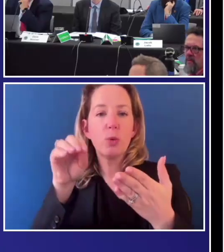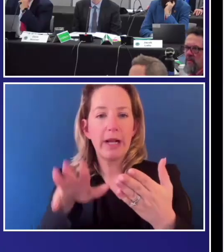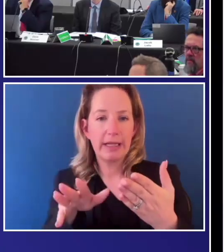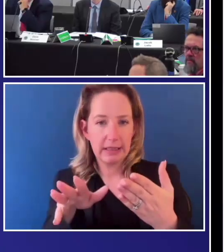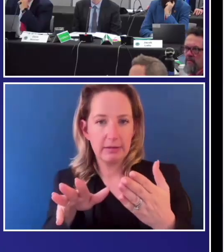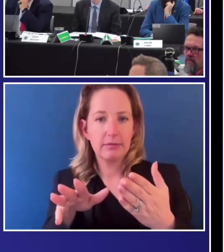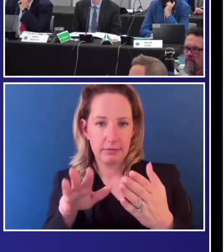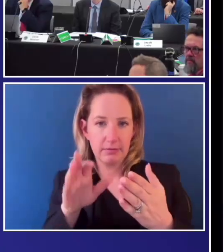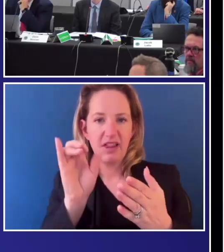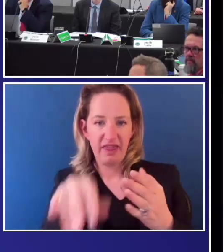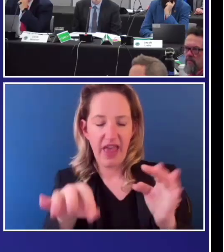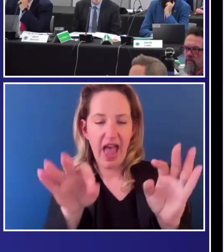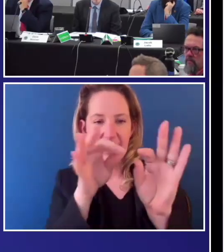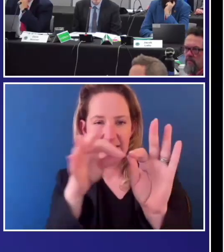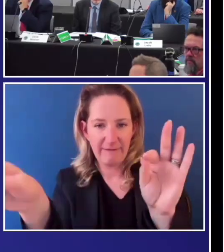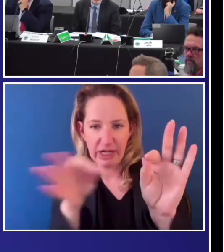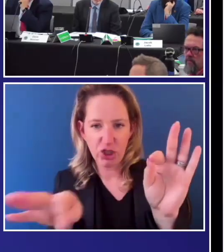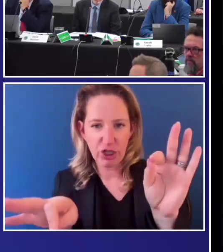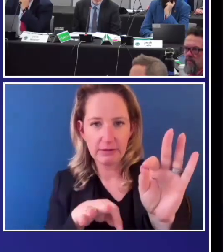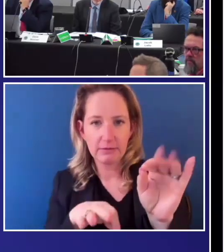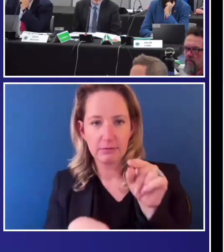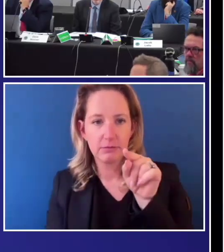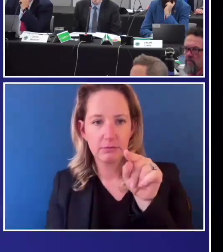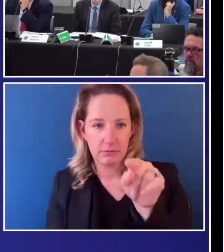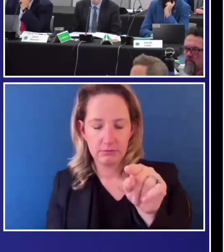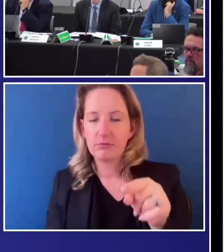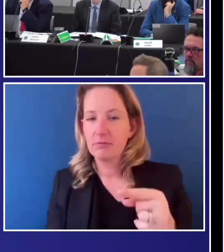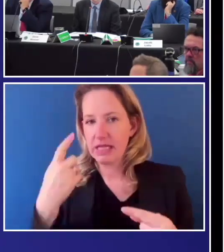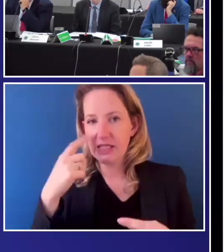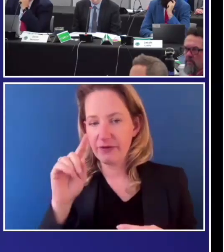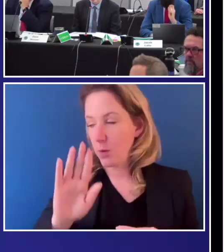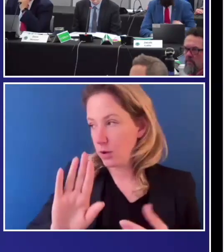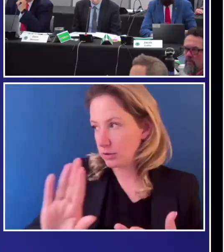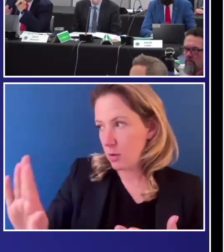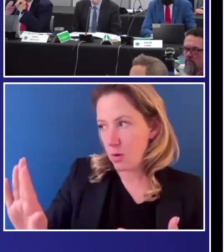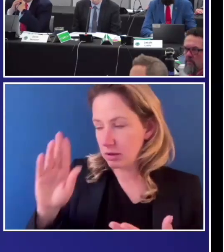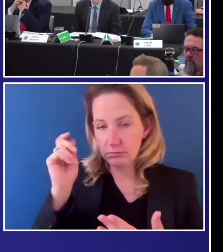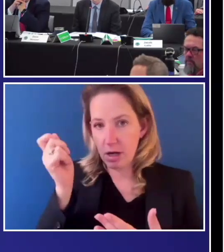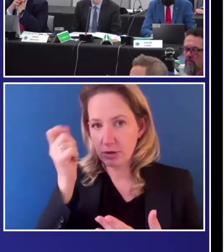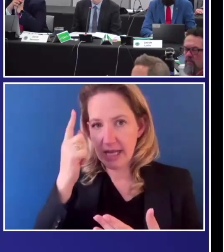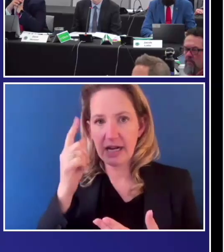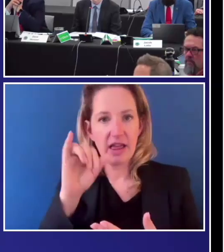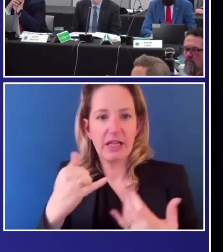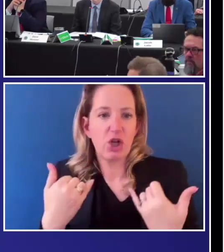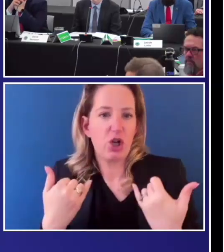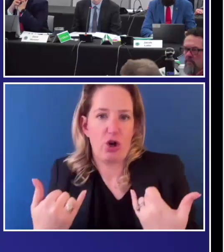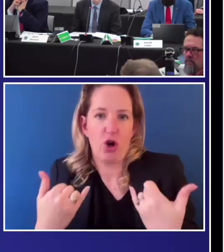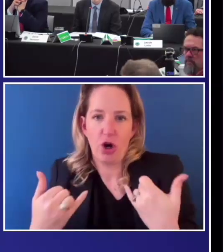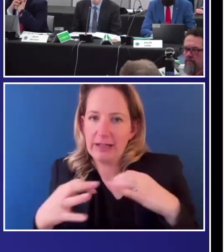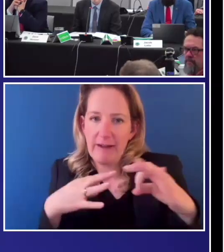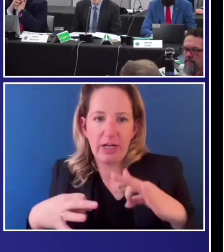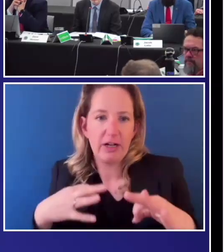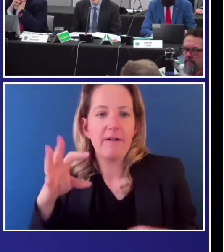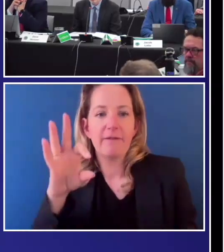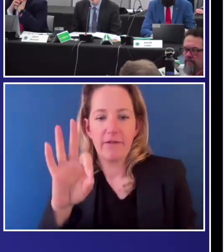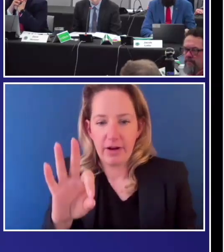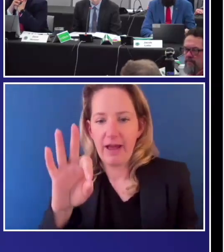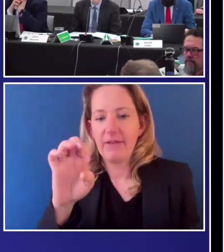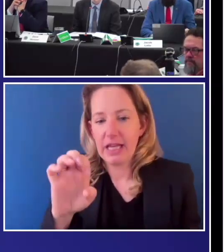So this is really -- this is for your understanding, and this is a current definition for the FVT/GE regulations.